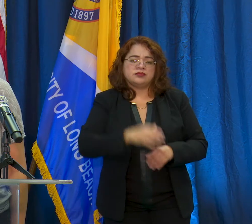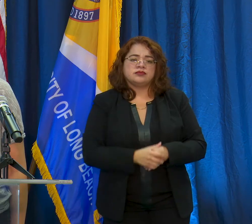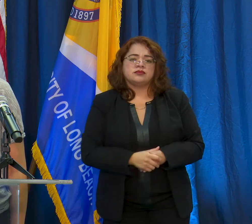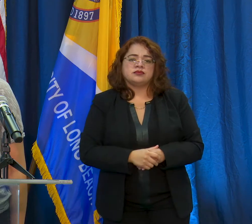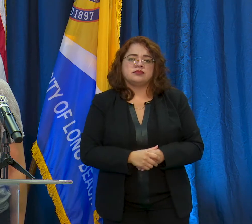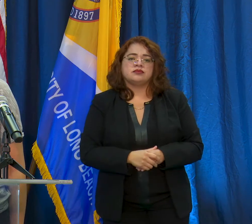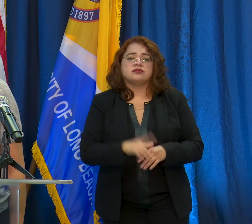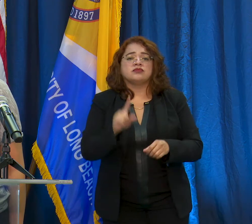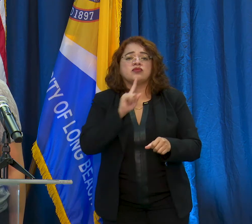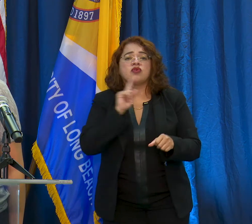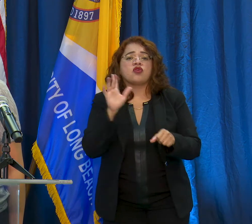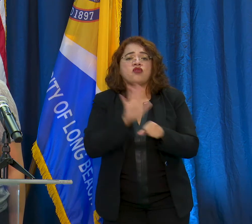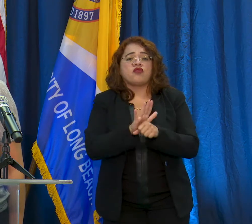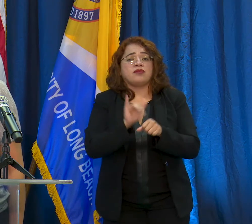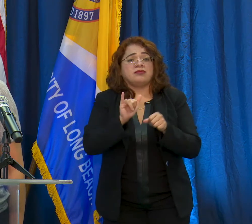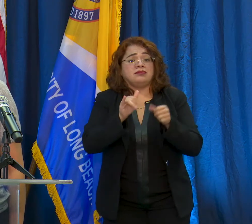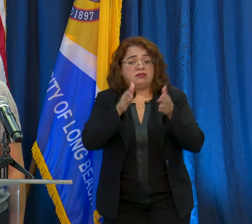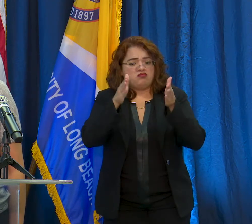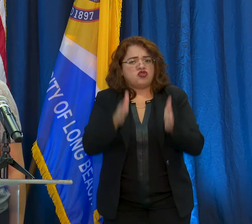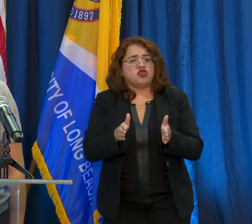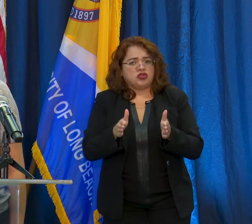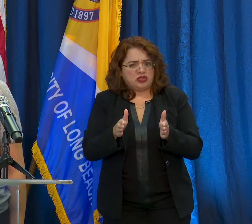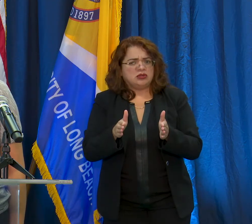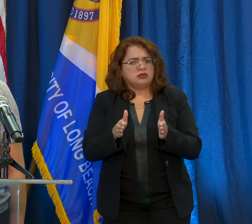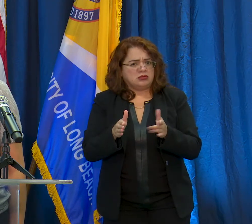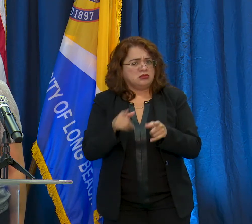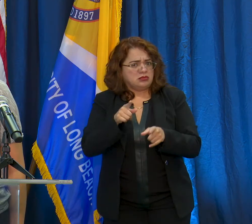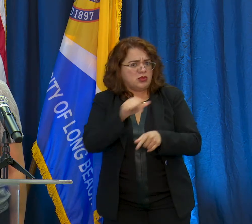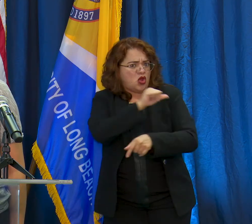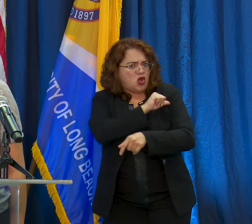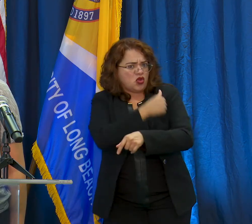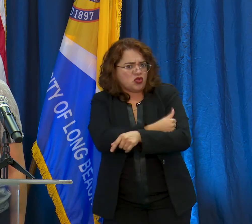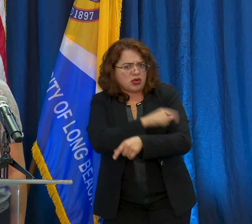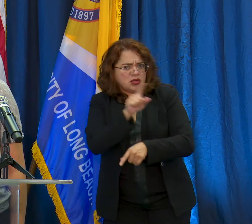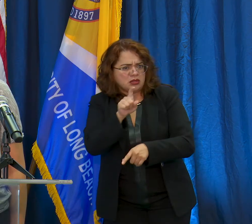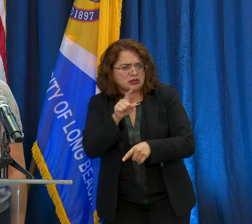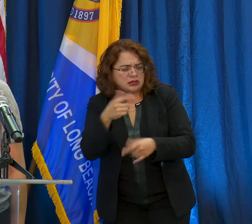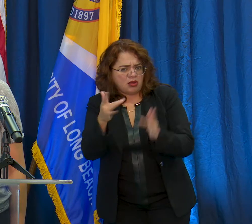to confirm that the person who contacted you is authorized by our Health Department.